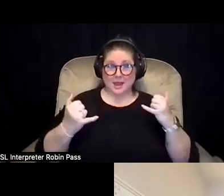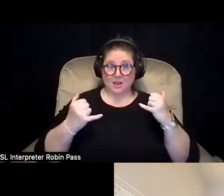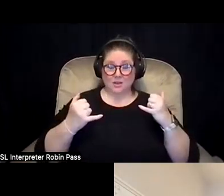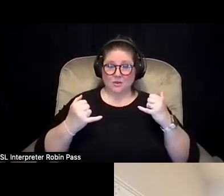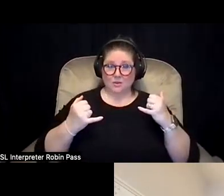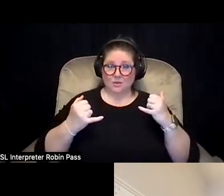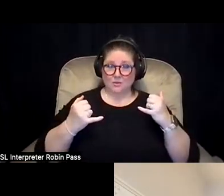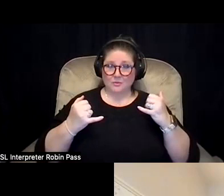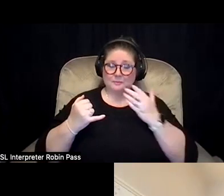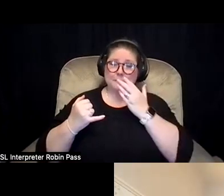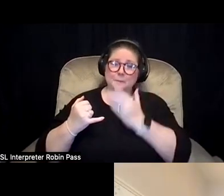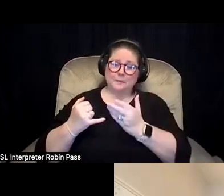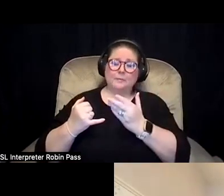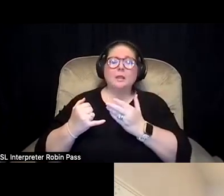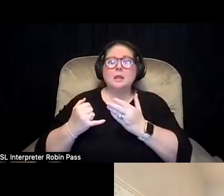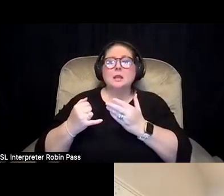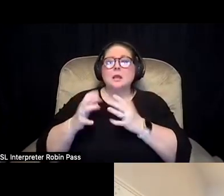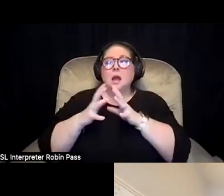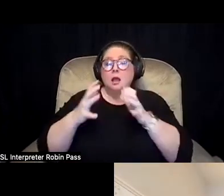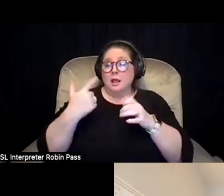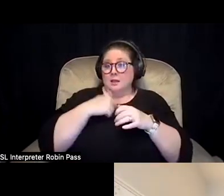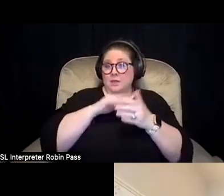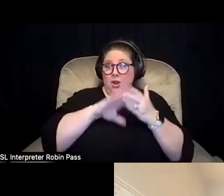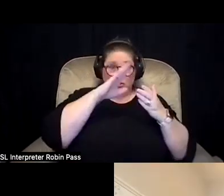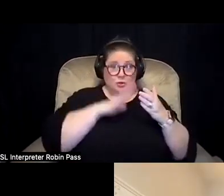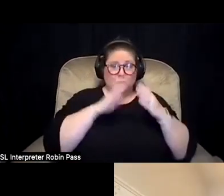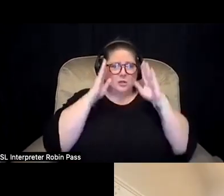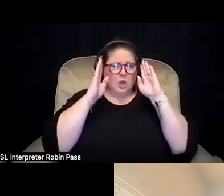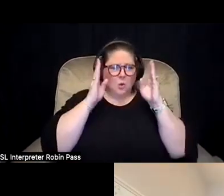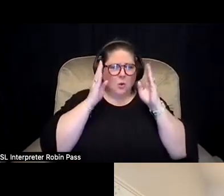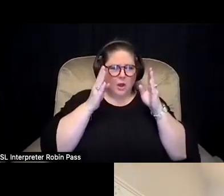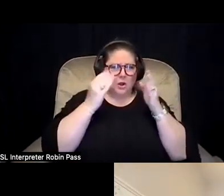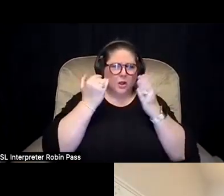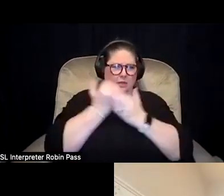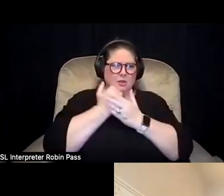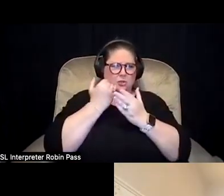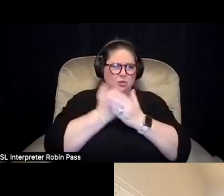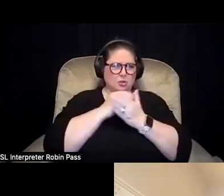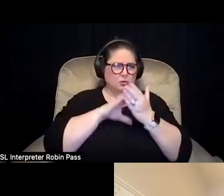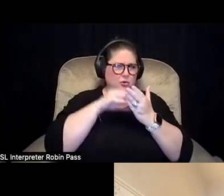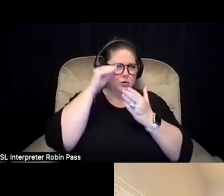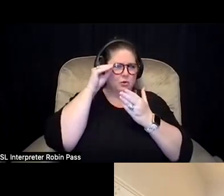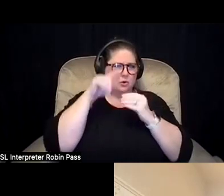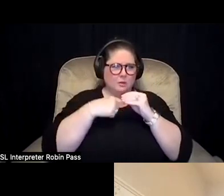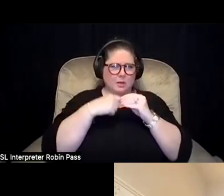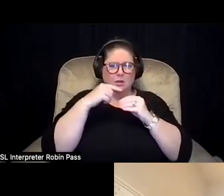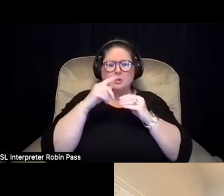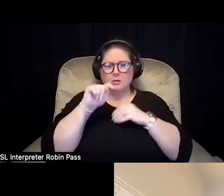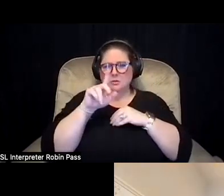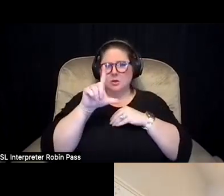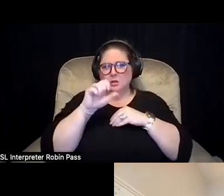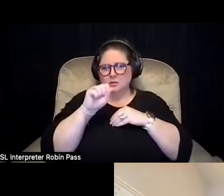a lot of our students are aware that it's new to learn about the tulsa race massacre and so that i